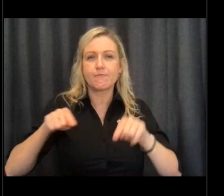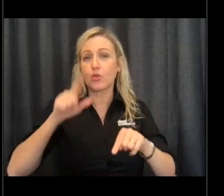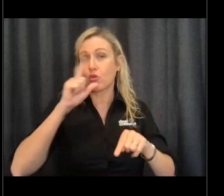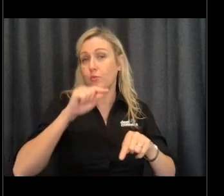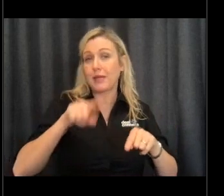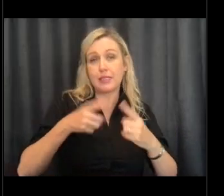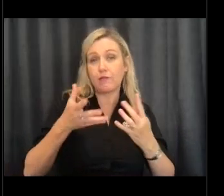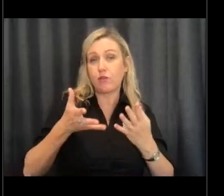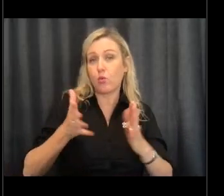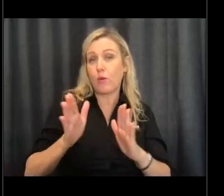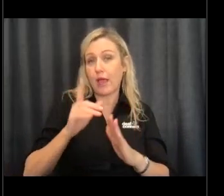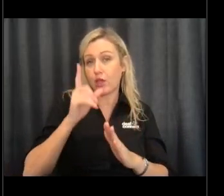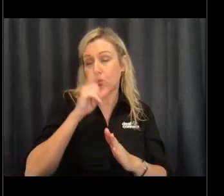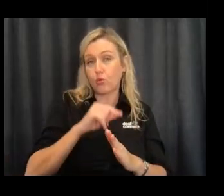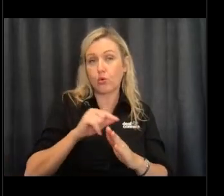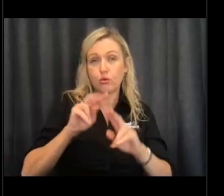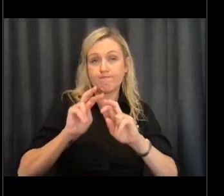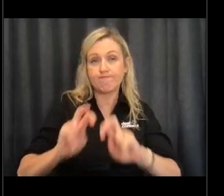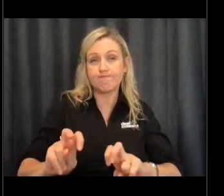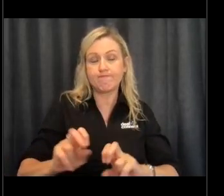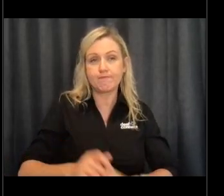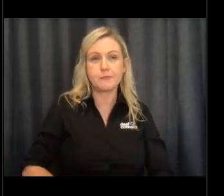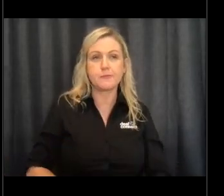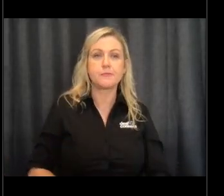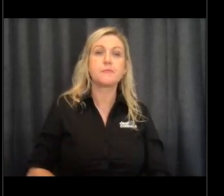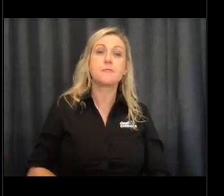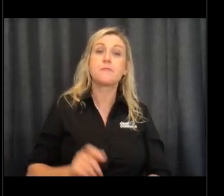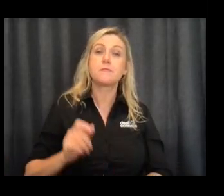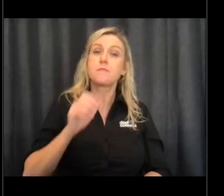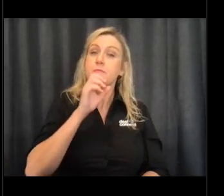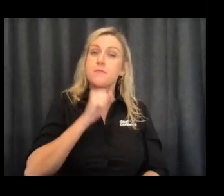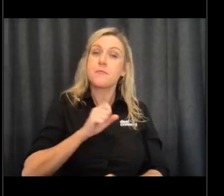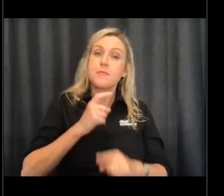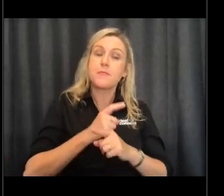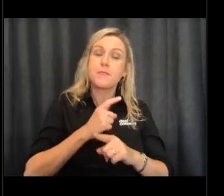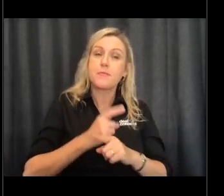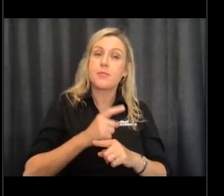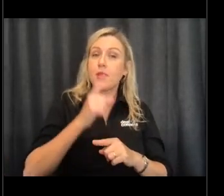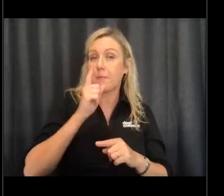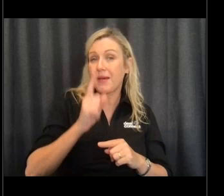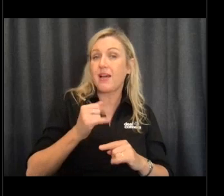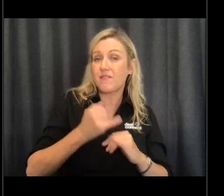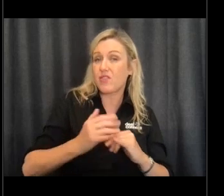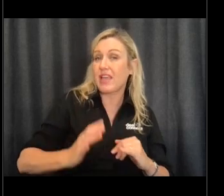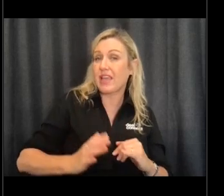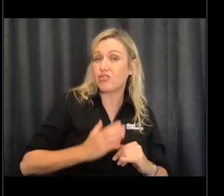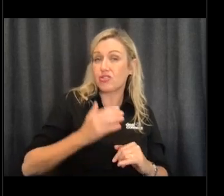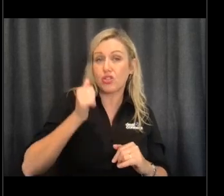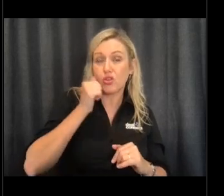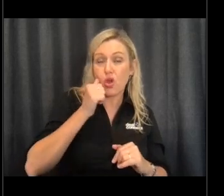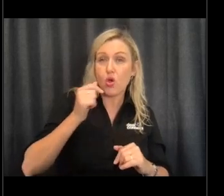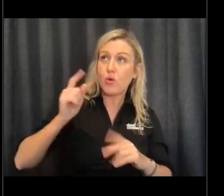Yeah. But it does raise an interesting question around what responsibilities insurers have